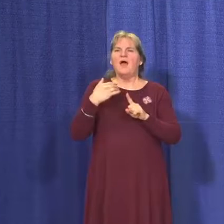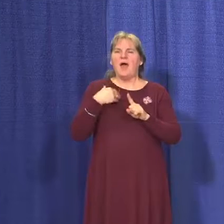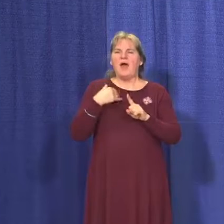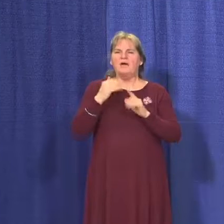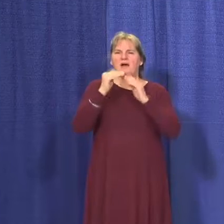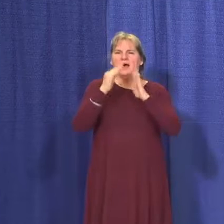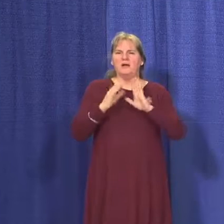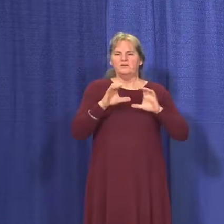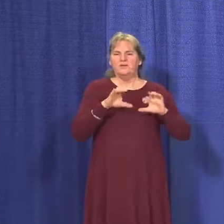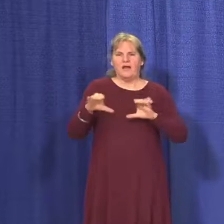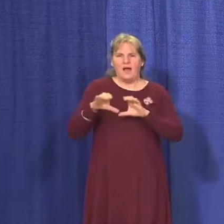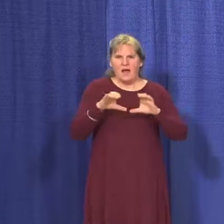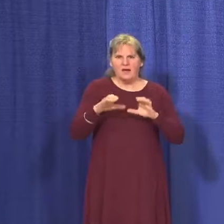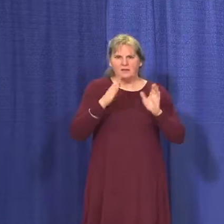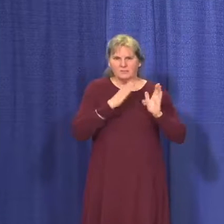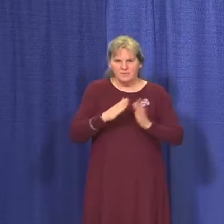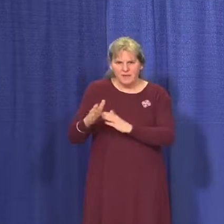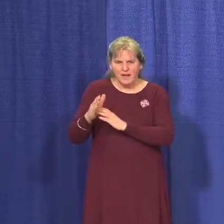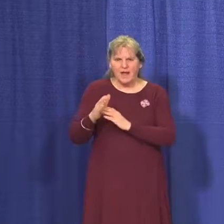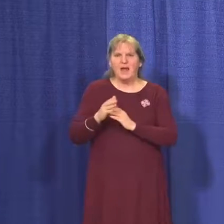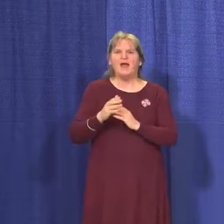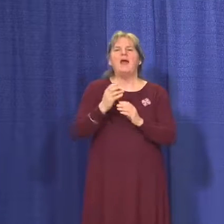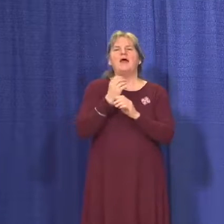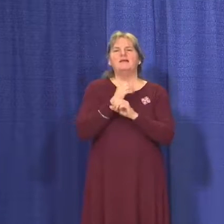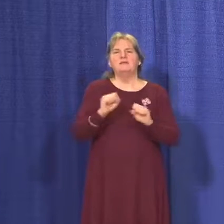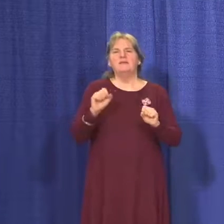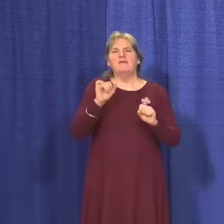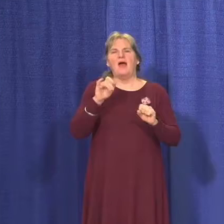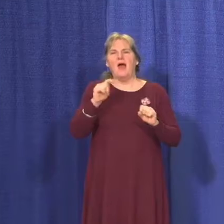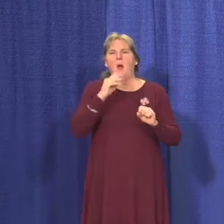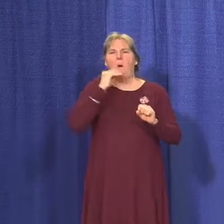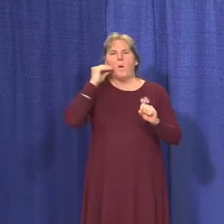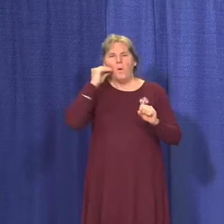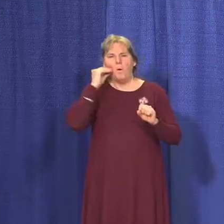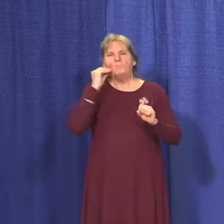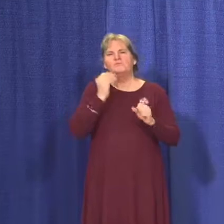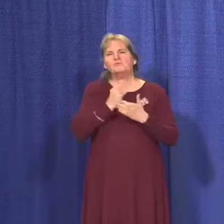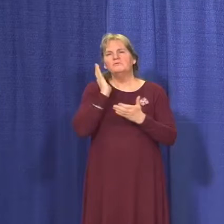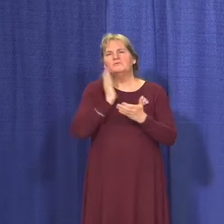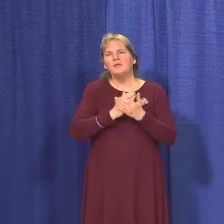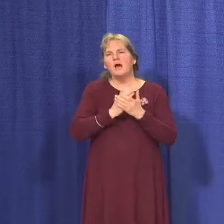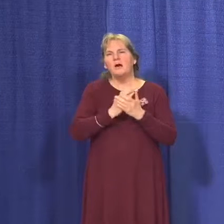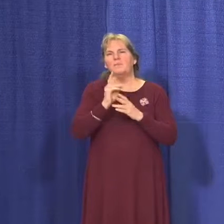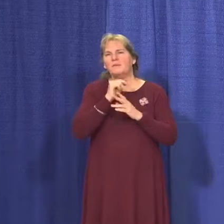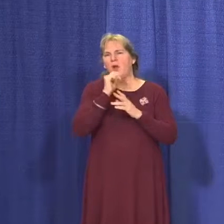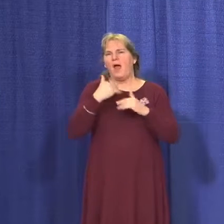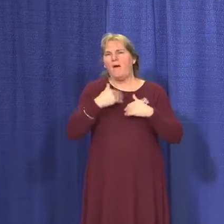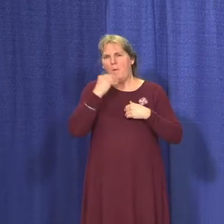we have our housing plan, save at home to end homelessness strategies, and of course we